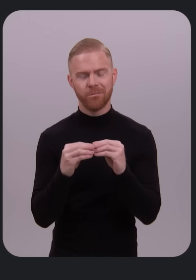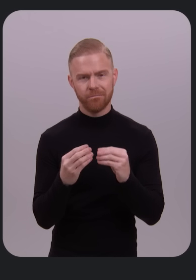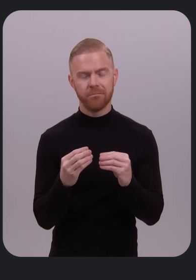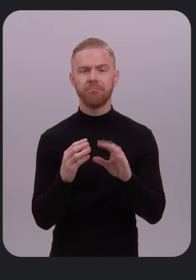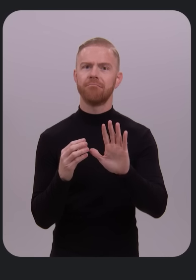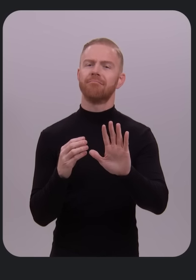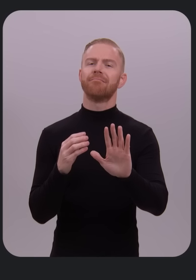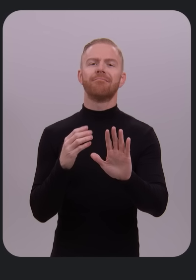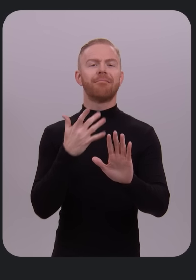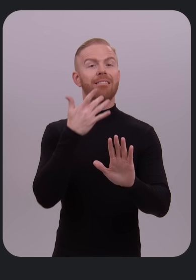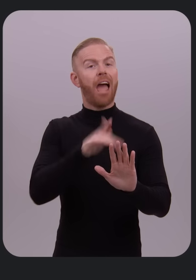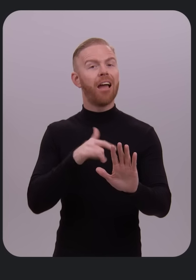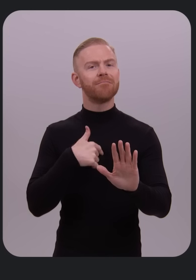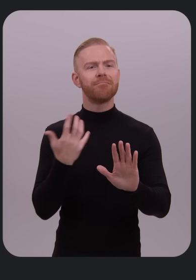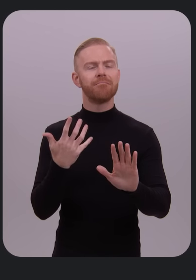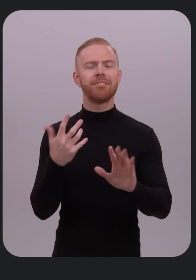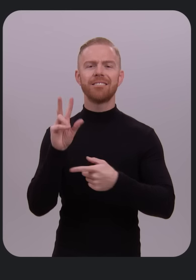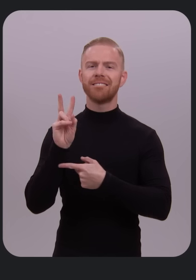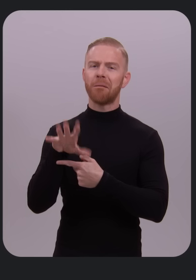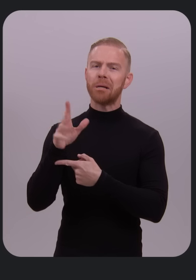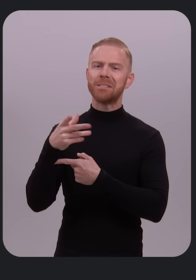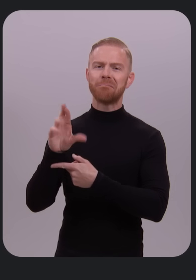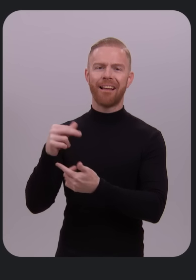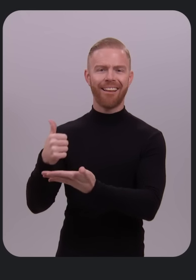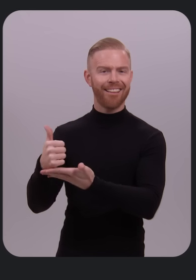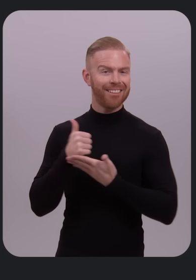Luckily for me, 2.5 Pro can help.